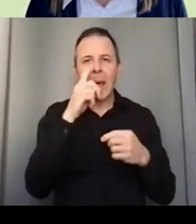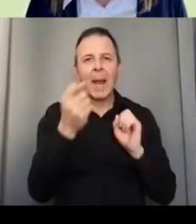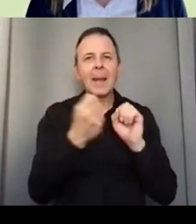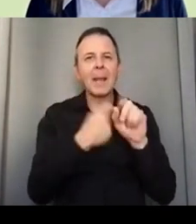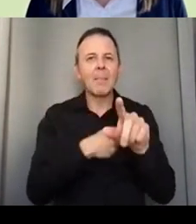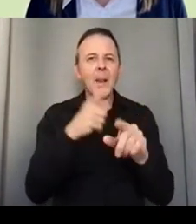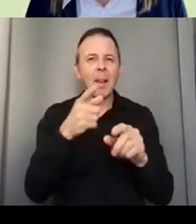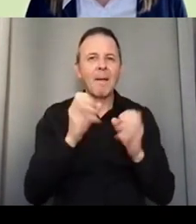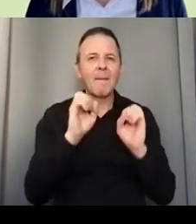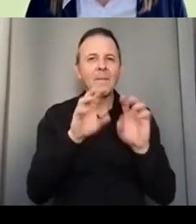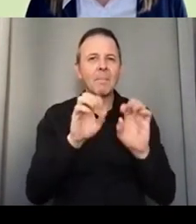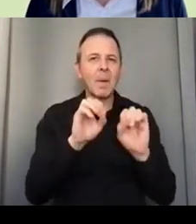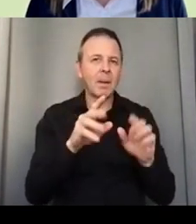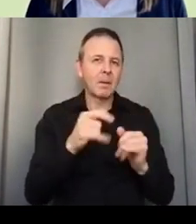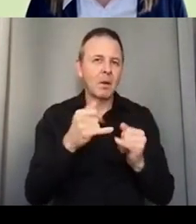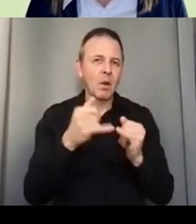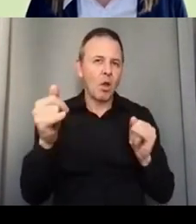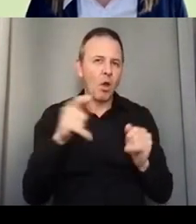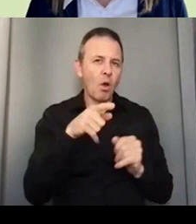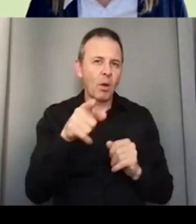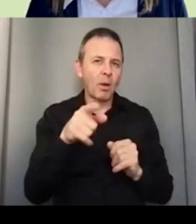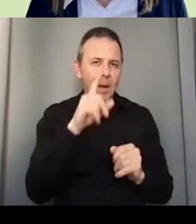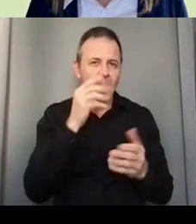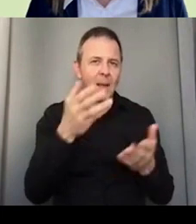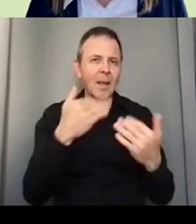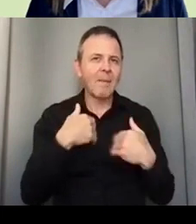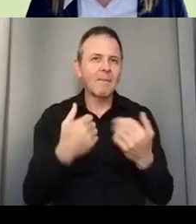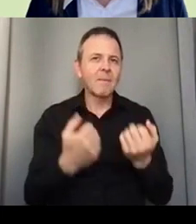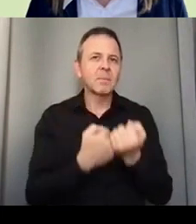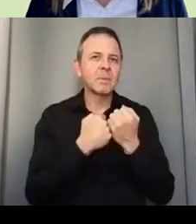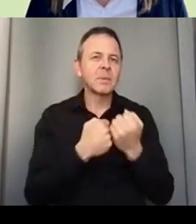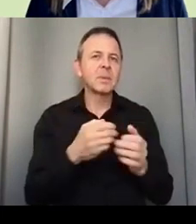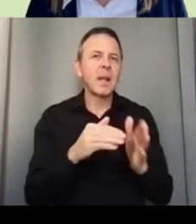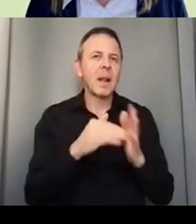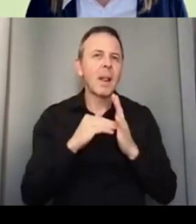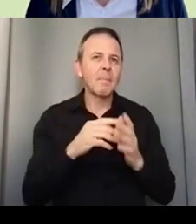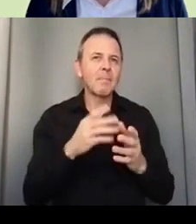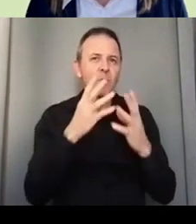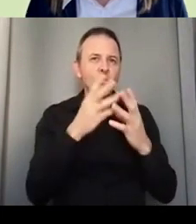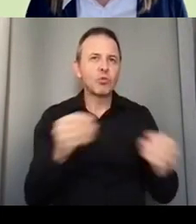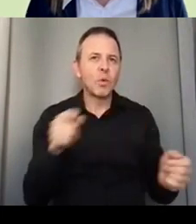to get some assistance to resolve this situation moving on to the next one a